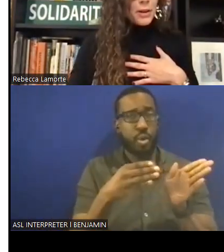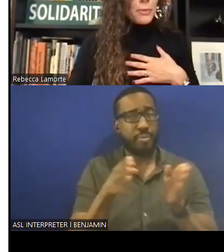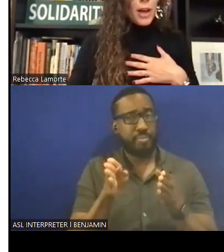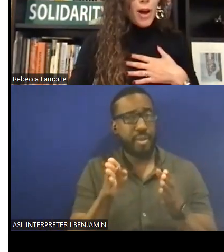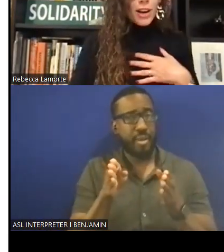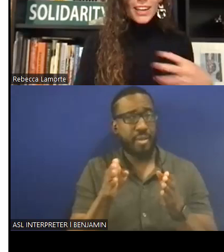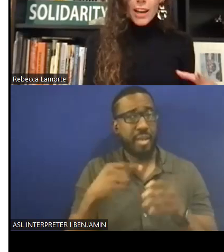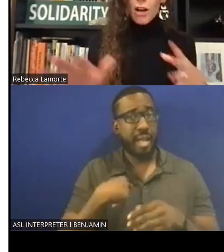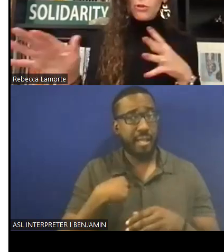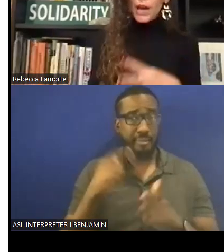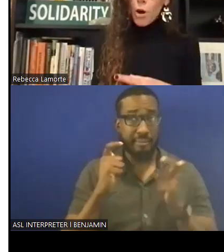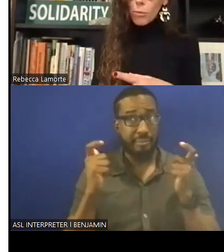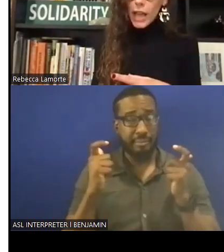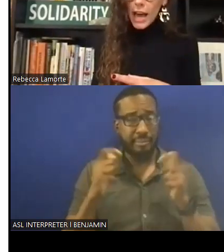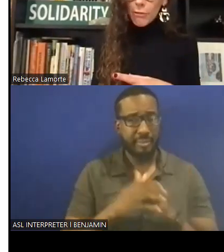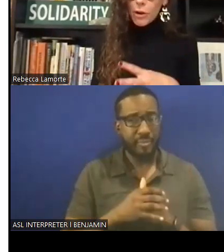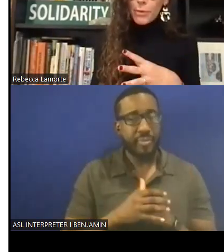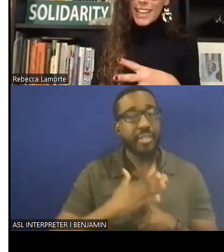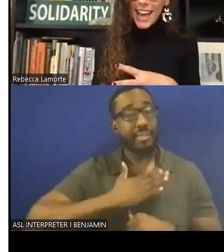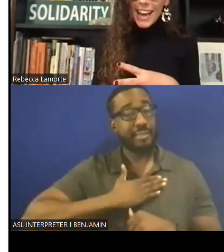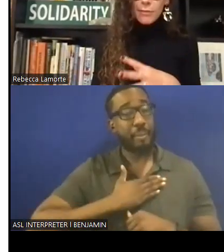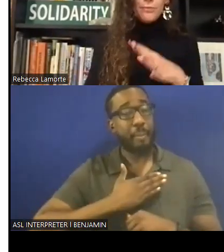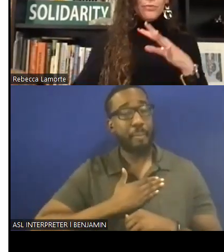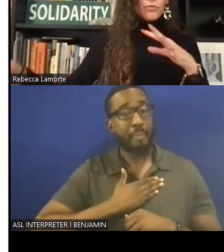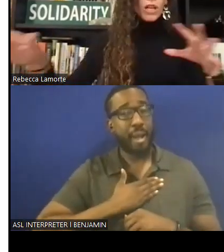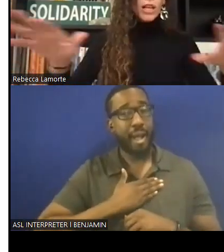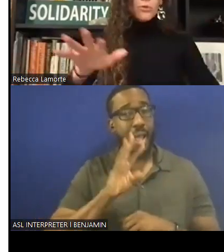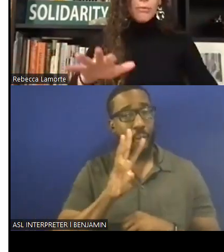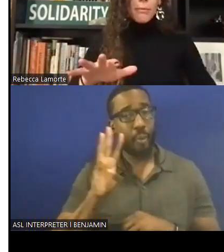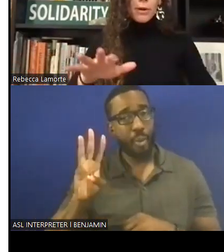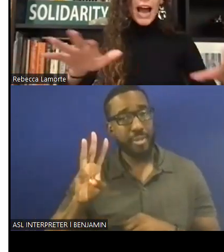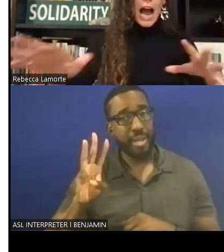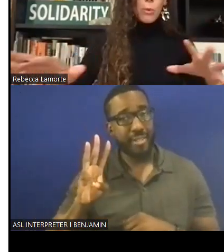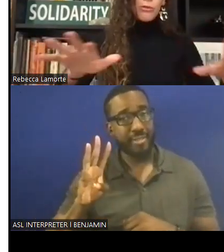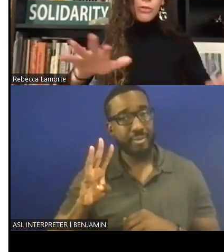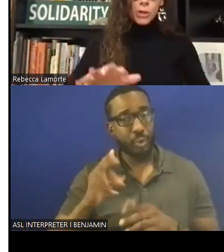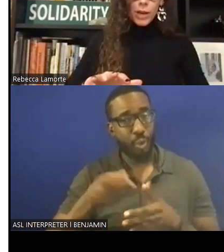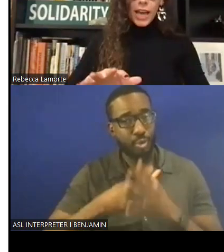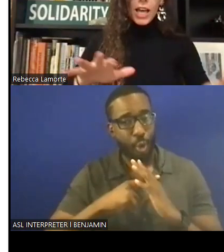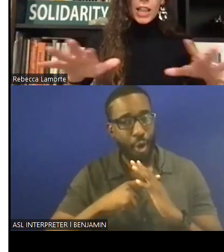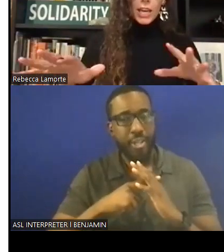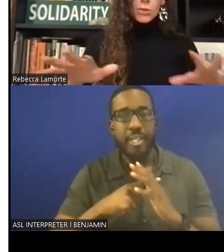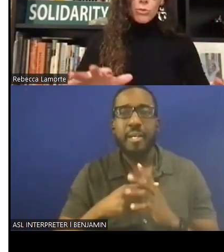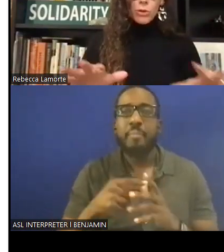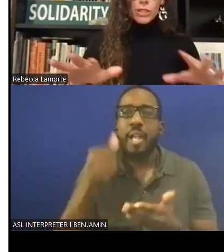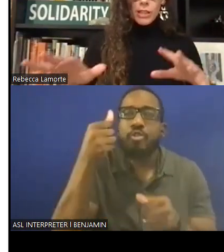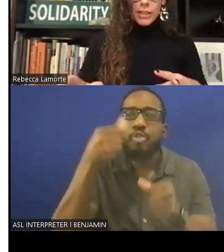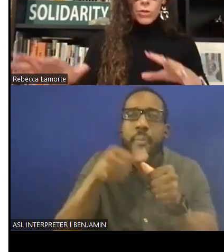we are gonna kick off with my own platform. But again, let's remember how we're viewing things through this lens.